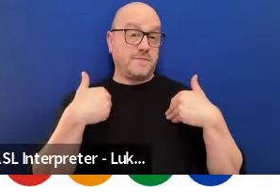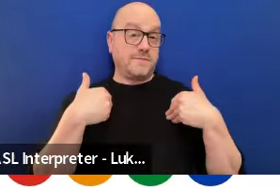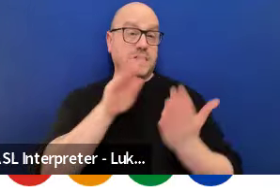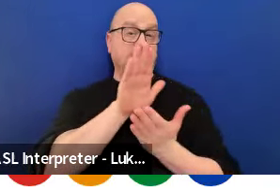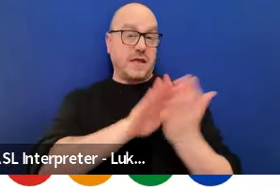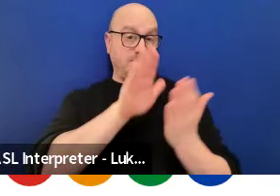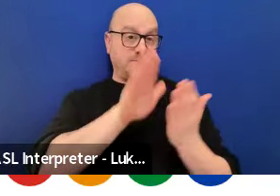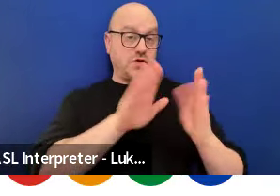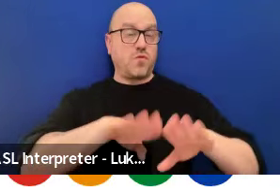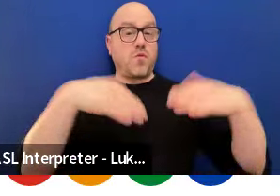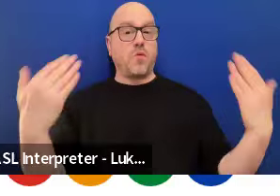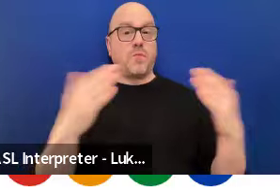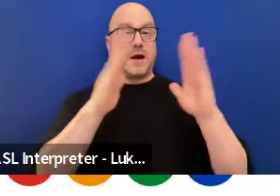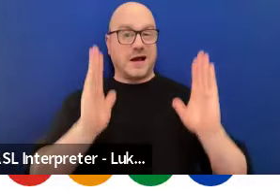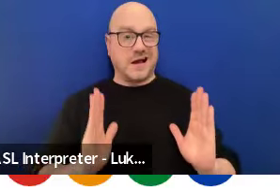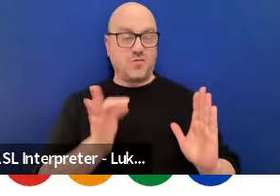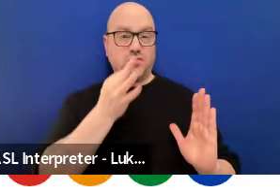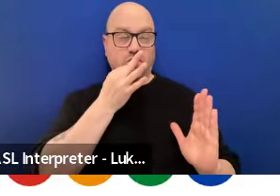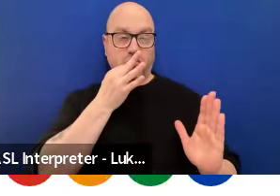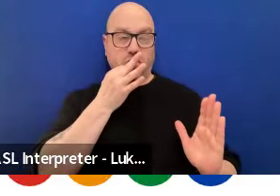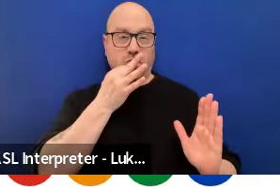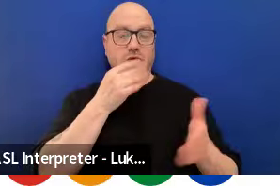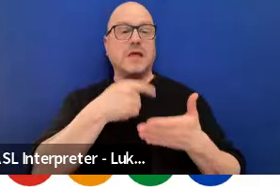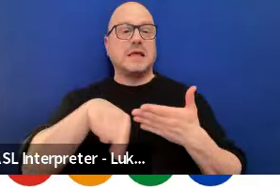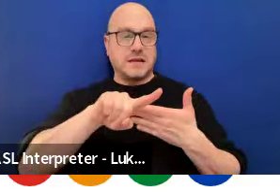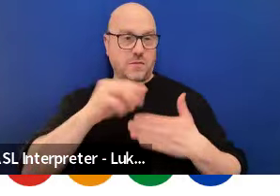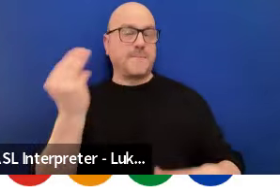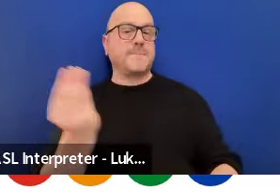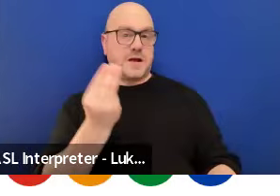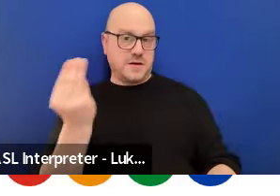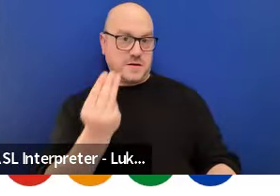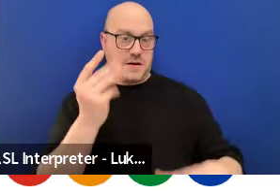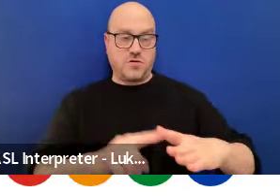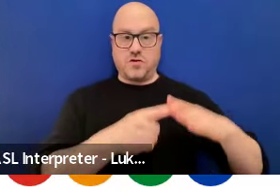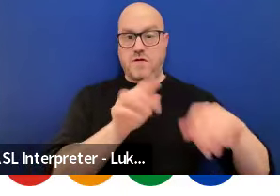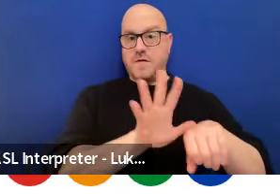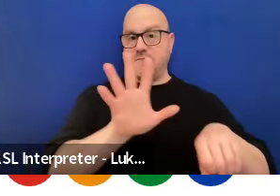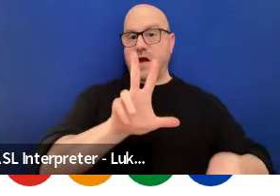SCHEDULES ARE BEING DEVELOPED. THERE'S ACTUALLY GOING TO BE AN